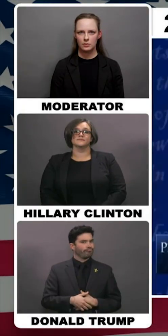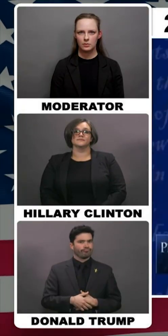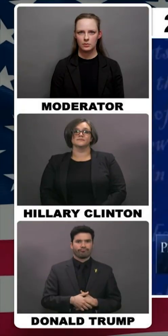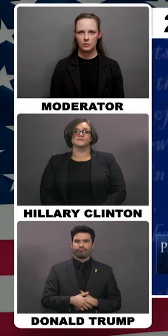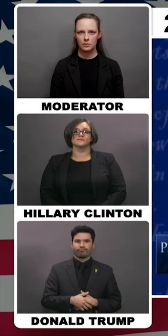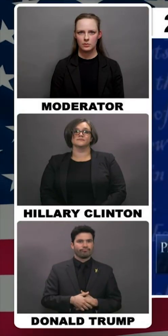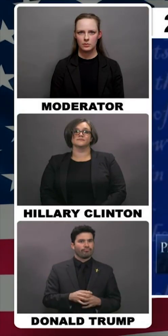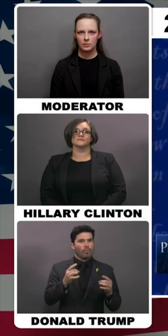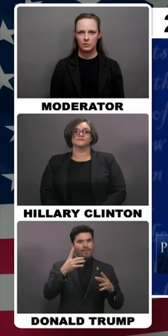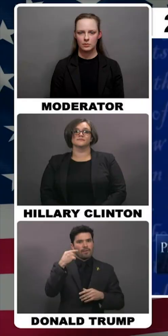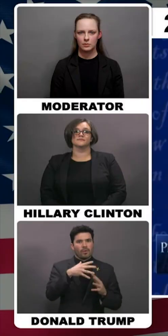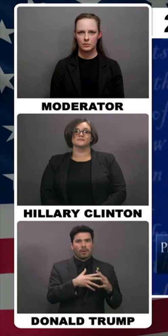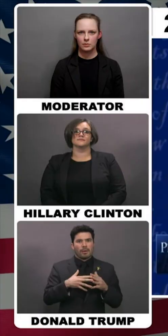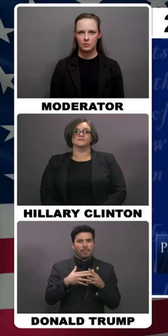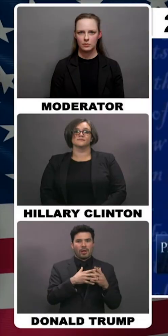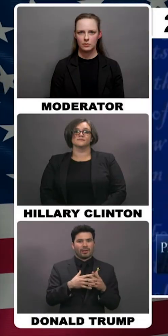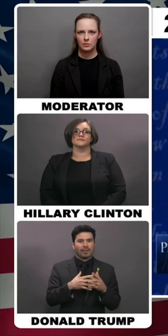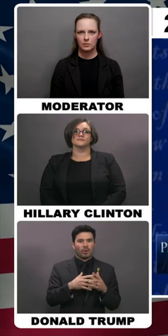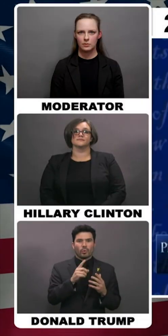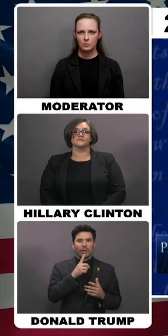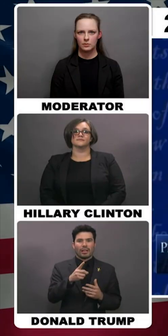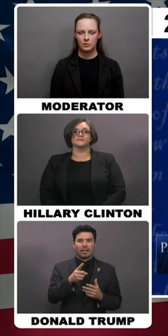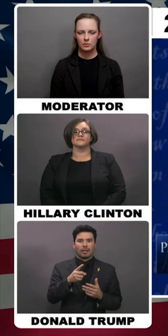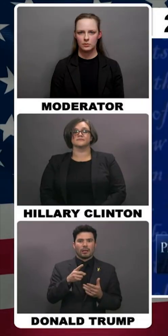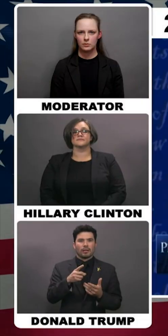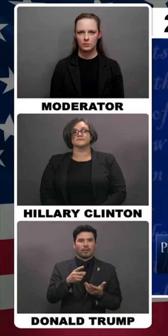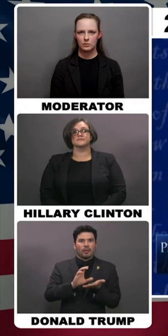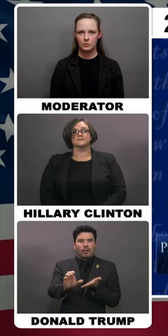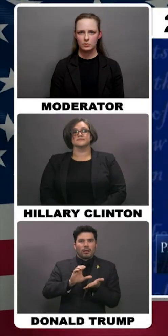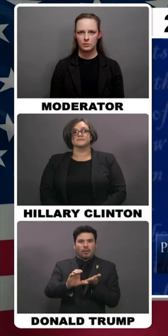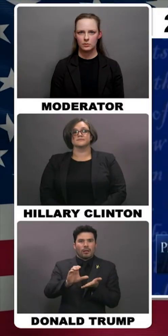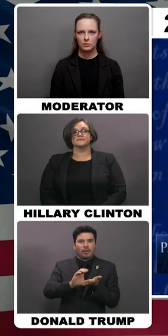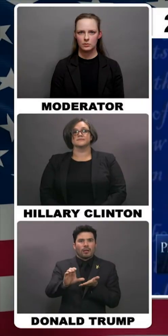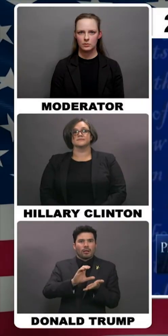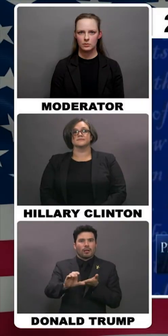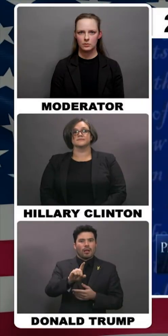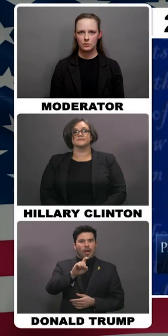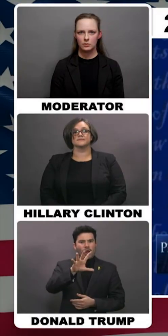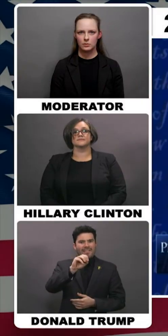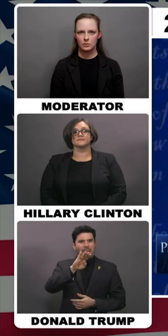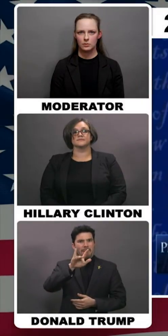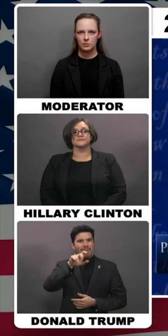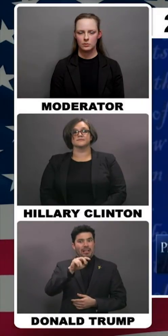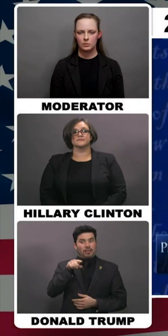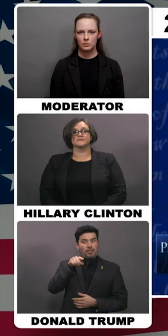where we're giving back $150 billion to a terrorist state. Really the number one terrorist state.